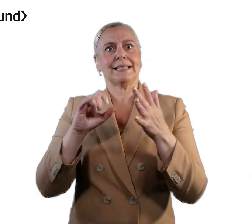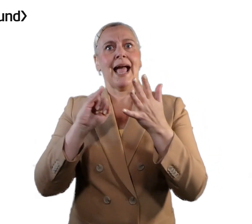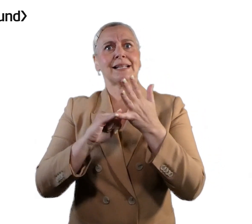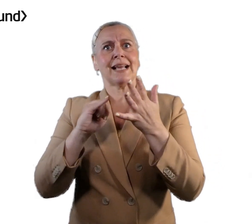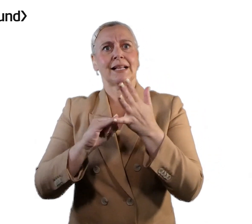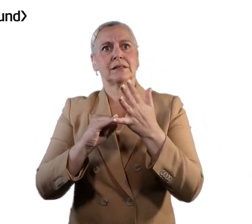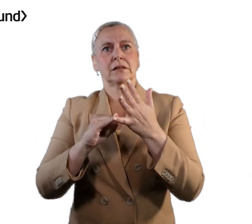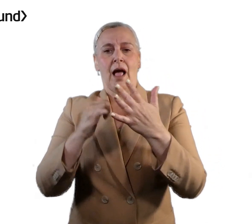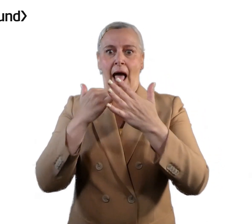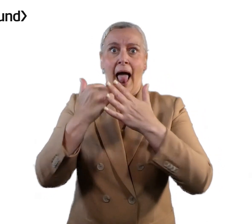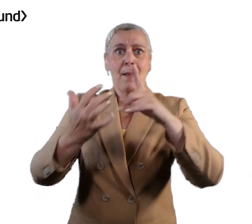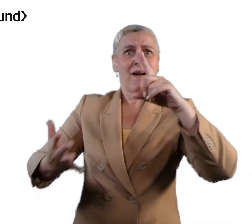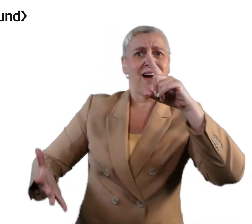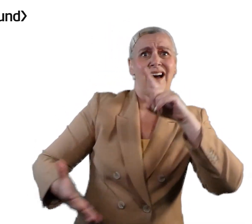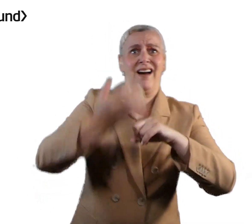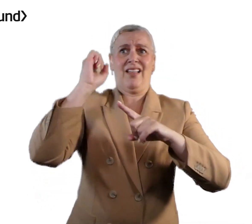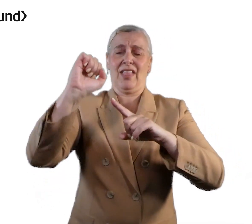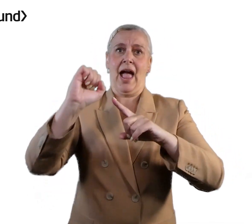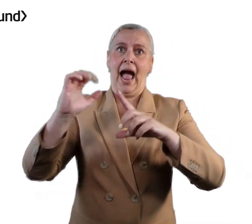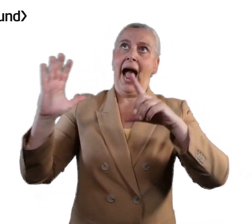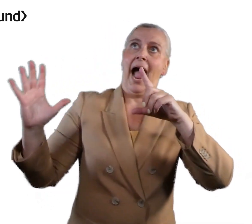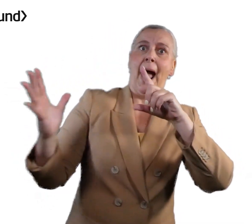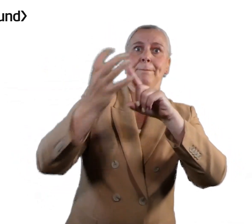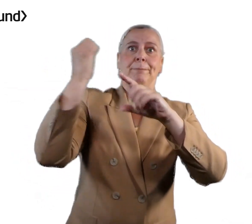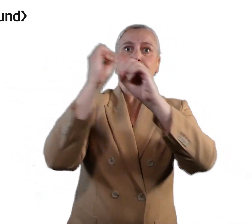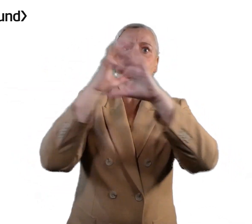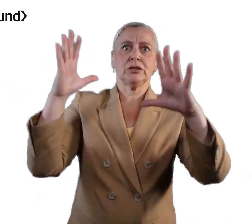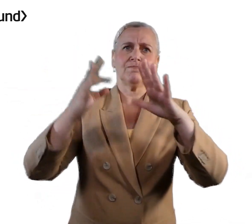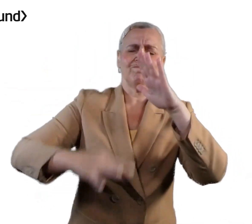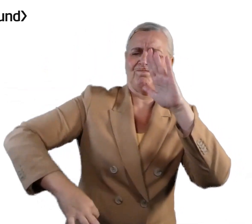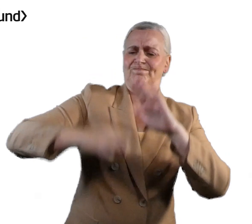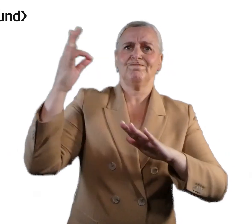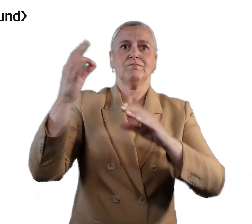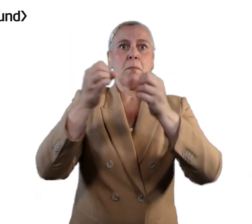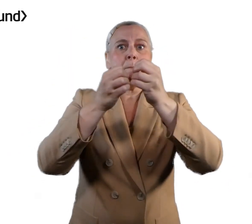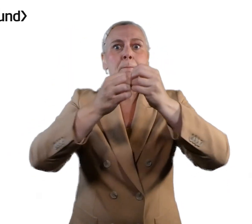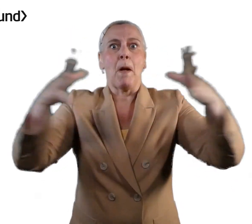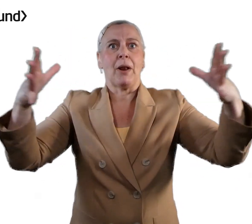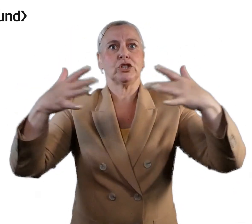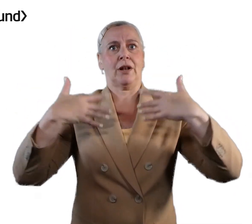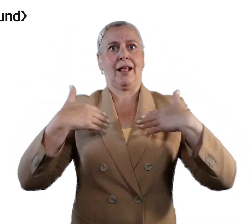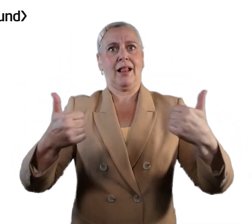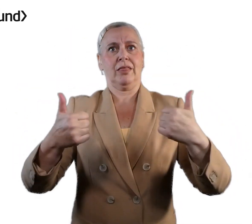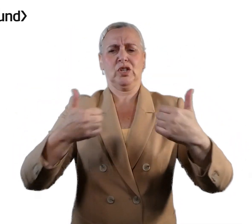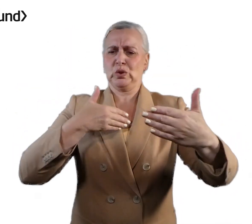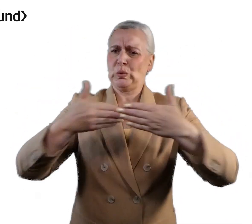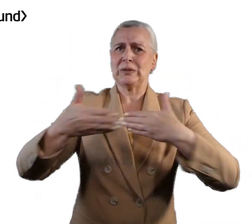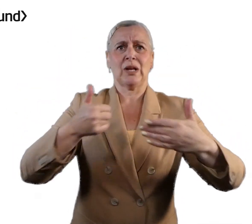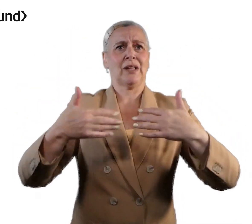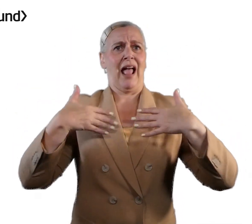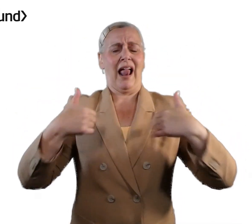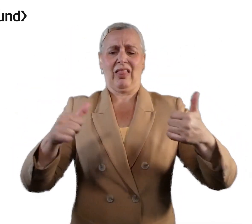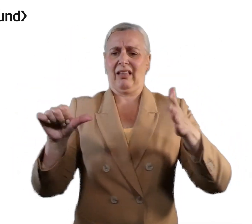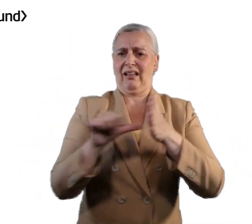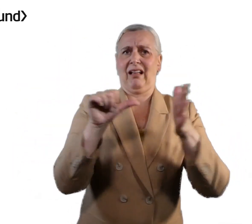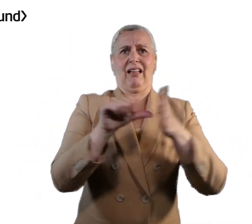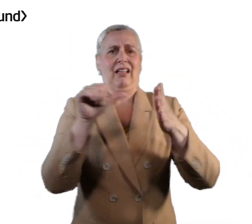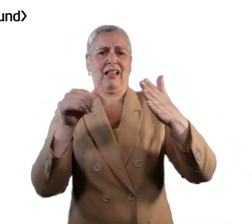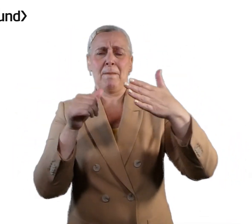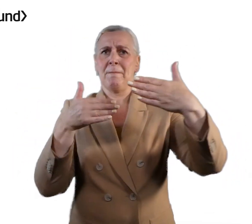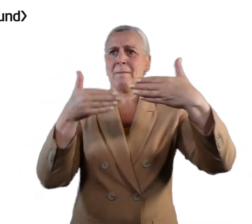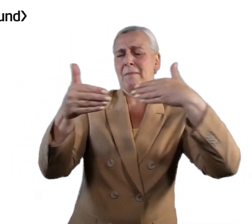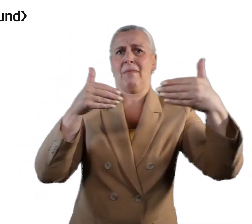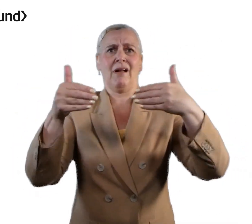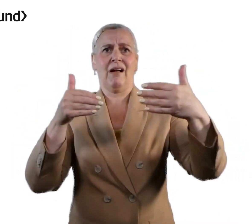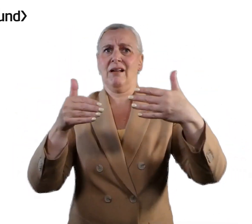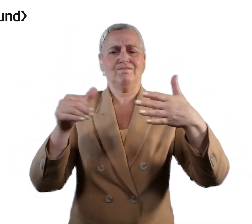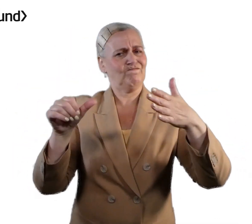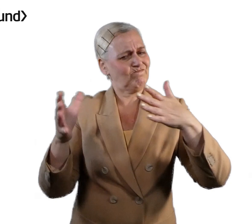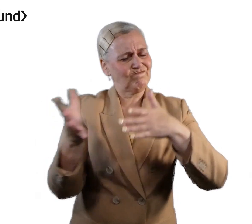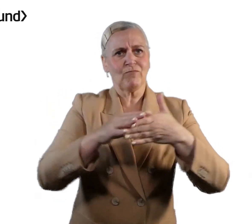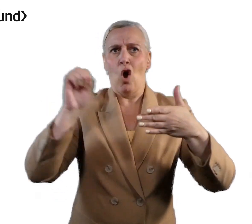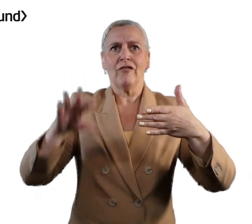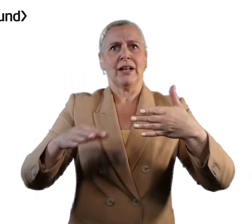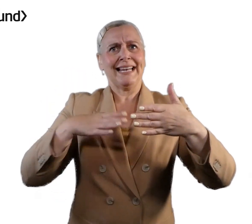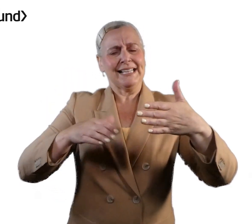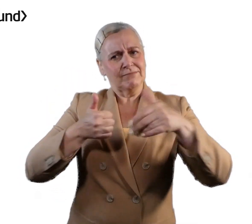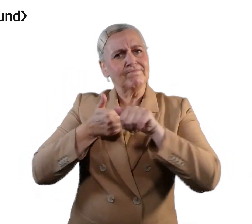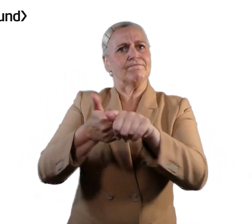and keep them true to their ambition to improve population health and tackle health inequalities.